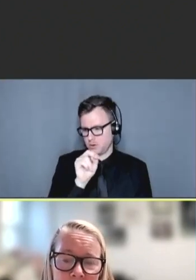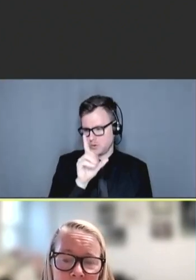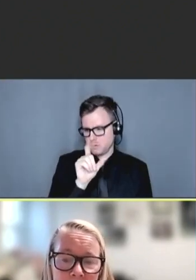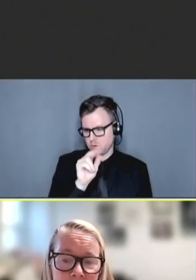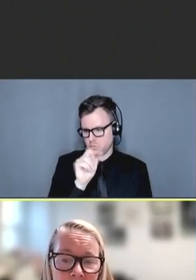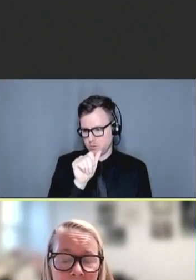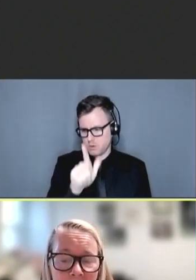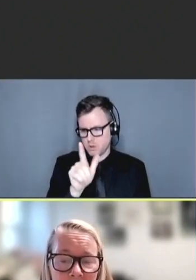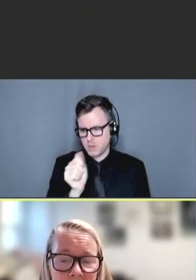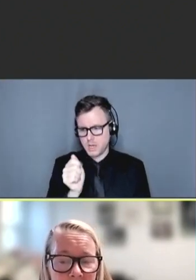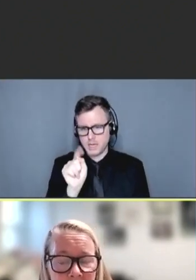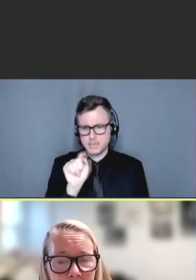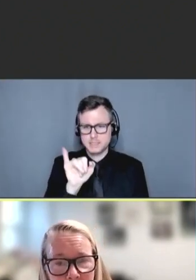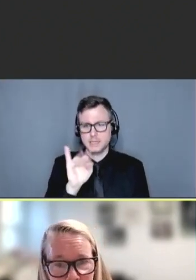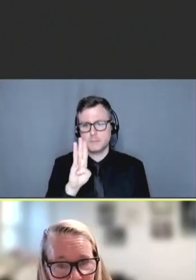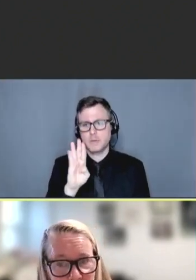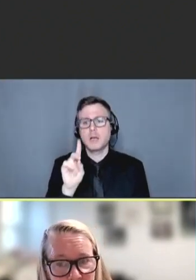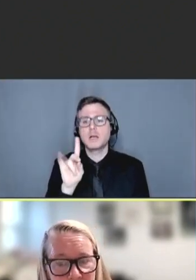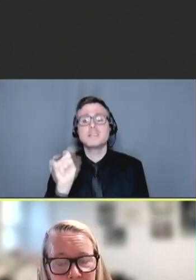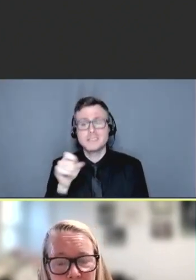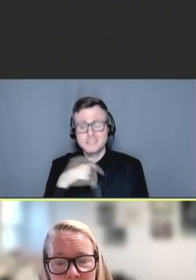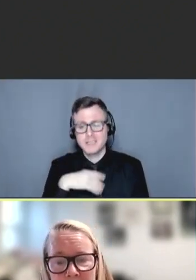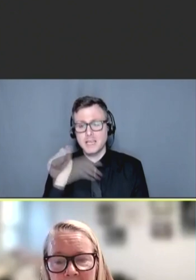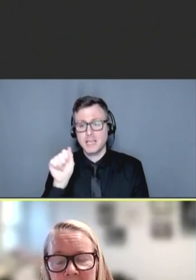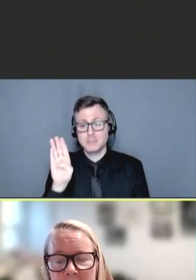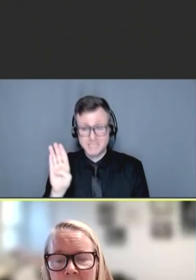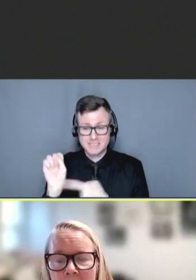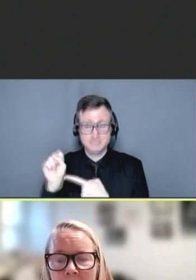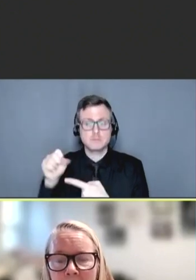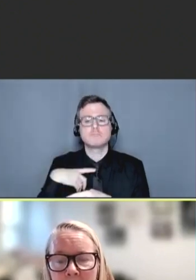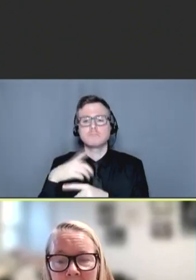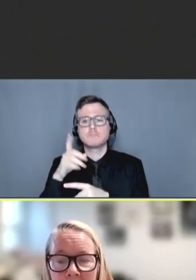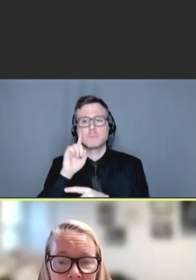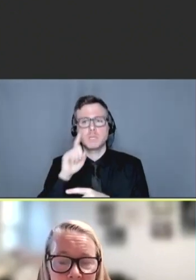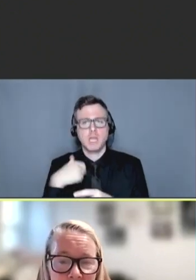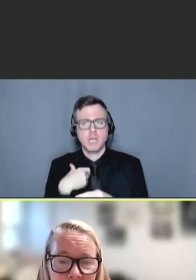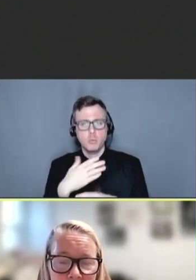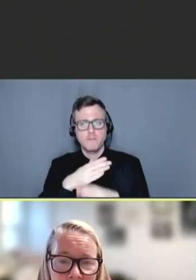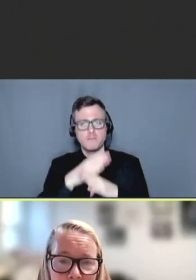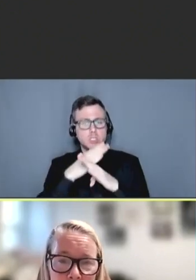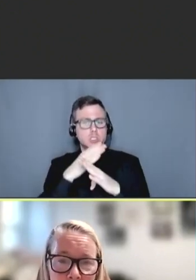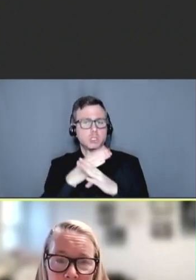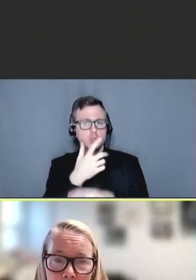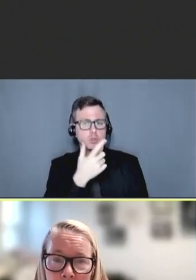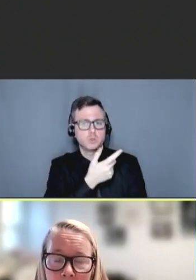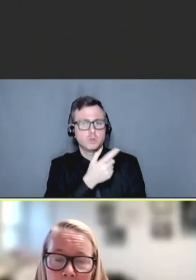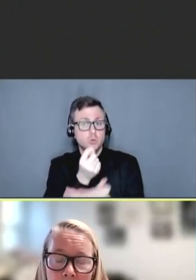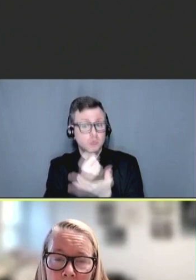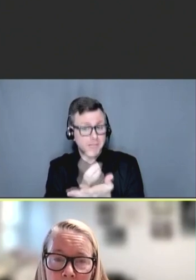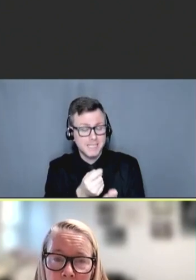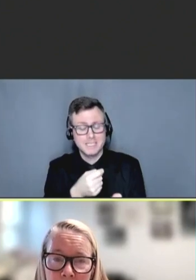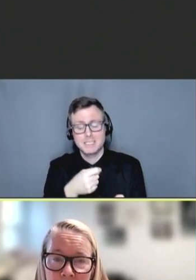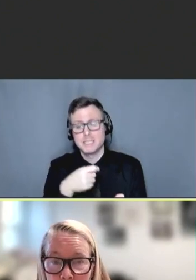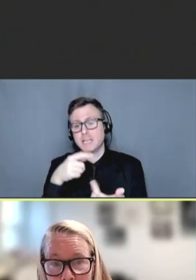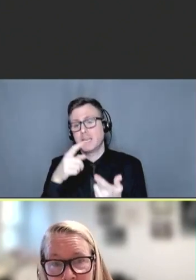And since they act as a prevention treatment, they act as a vaccine, we are supporting them